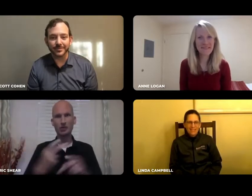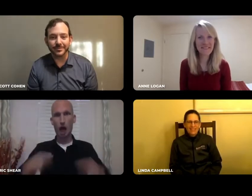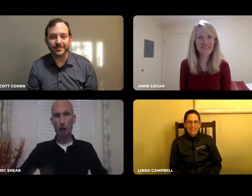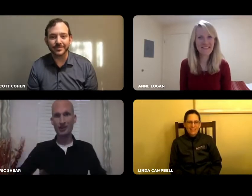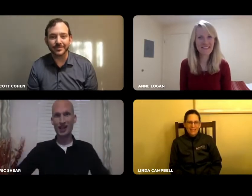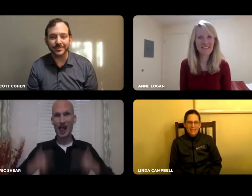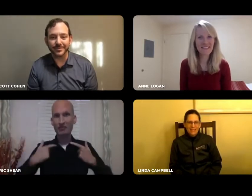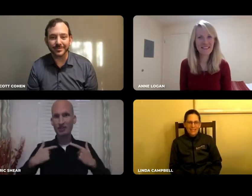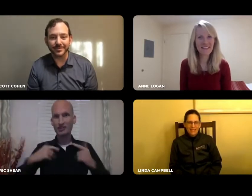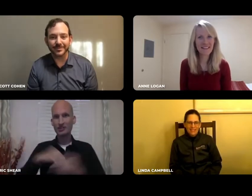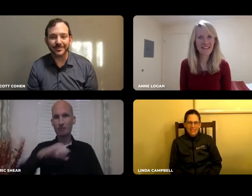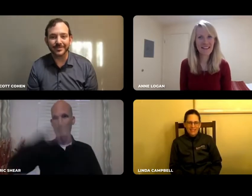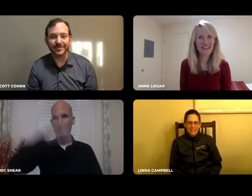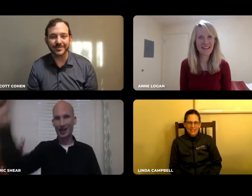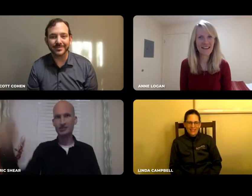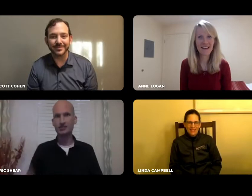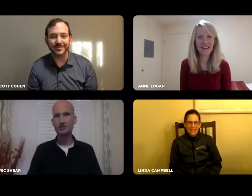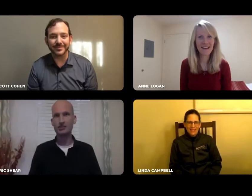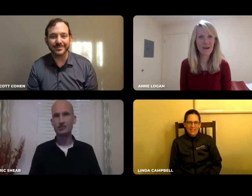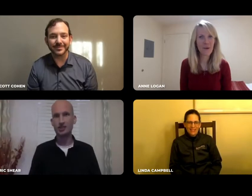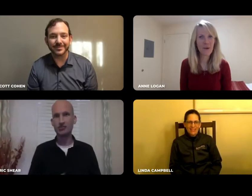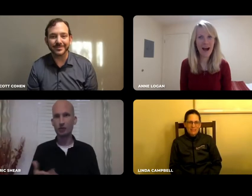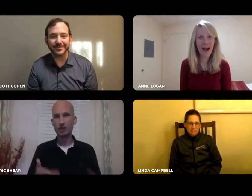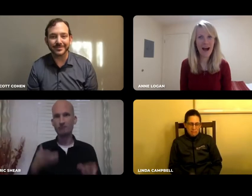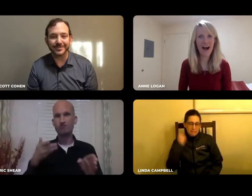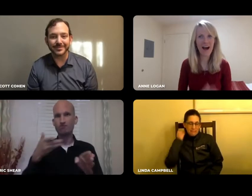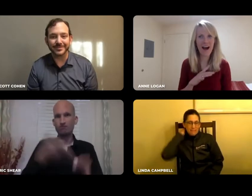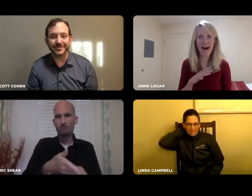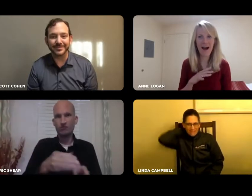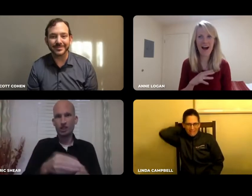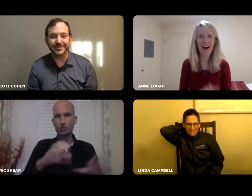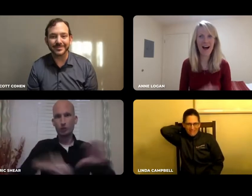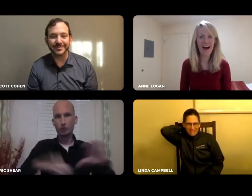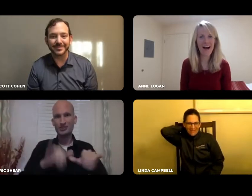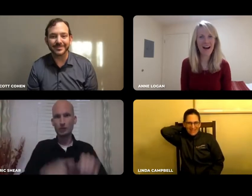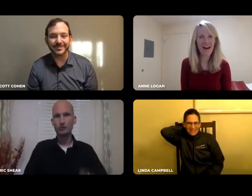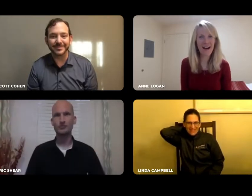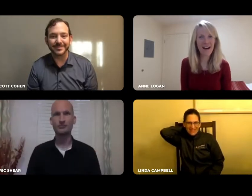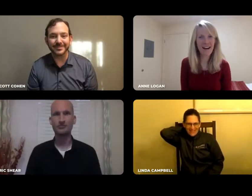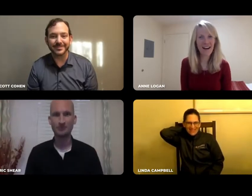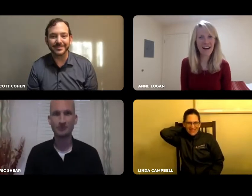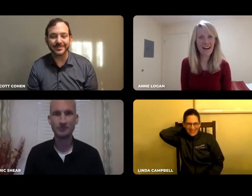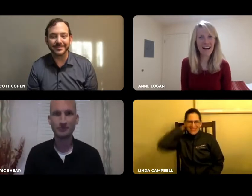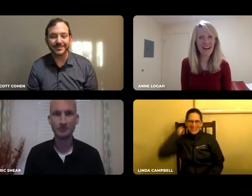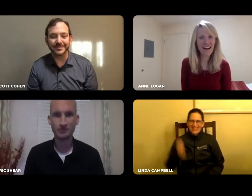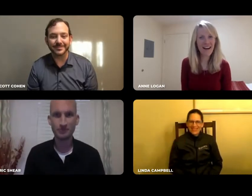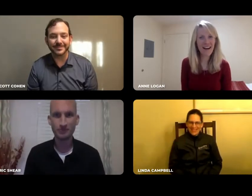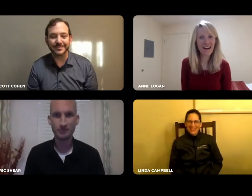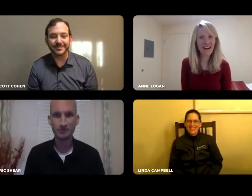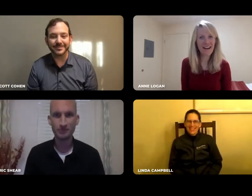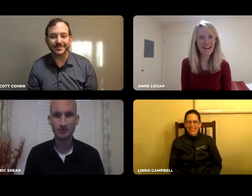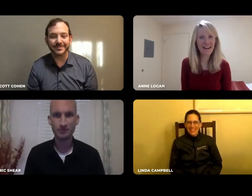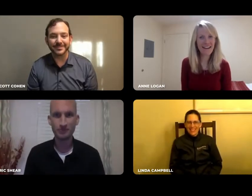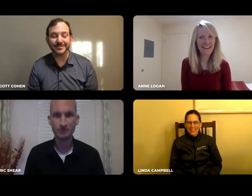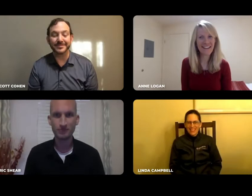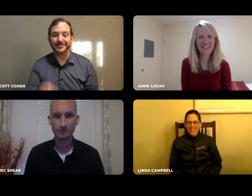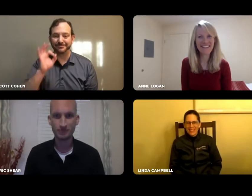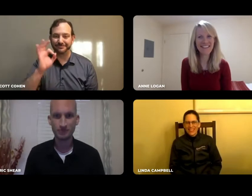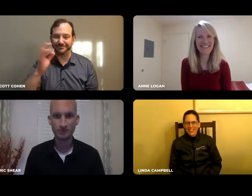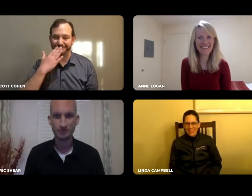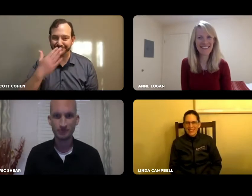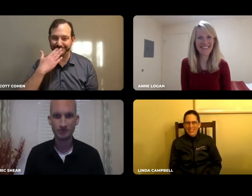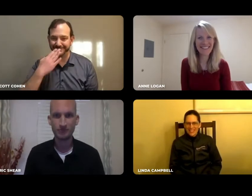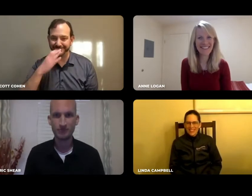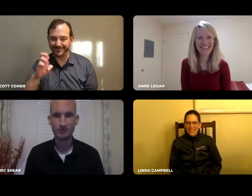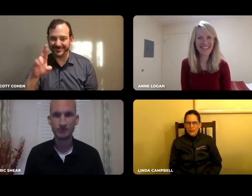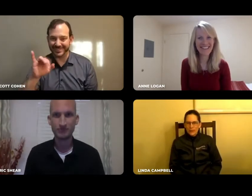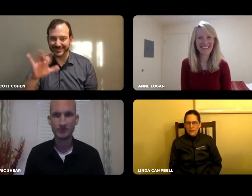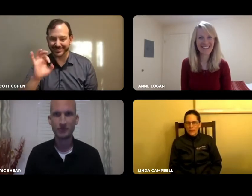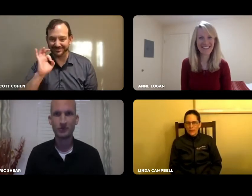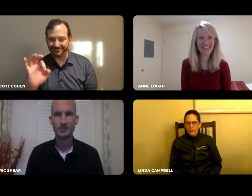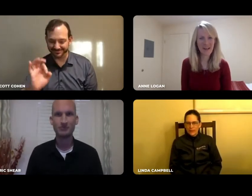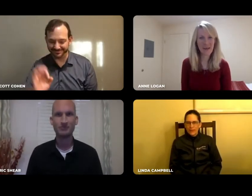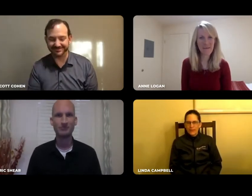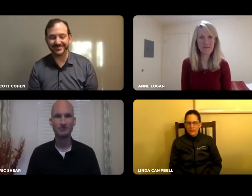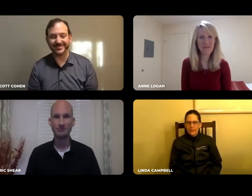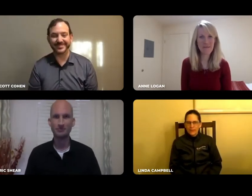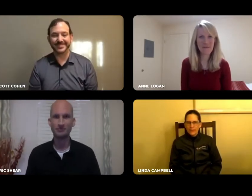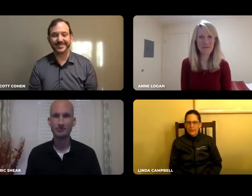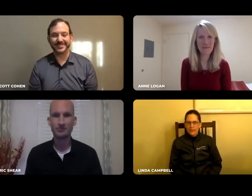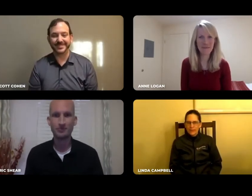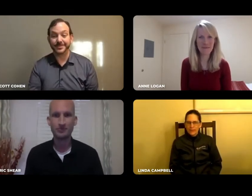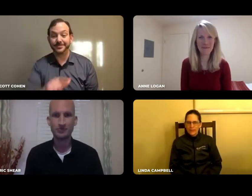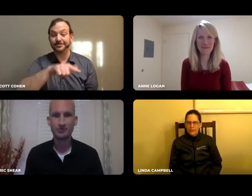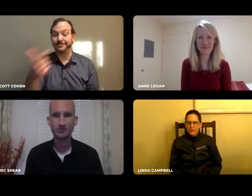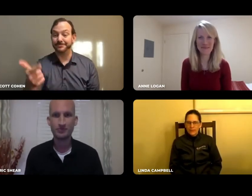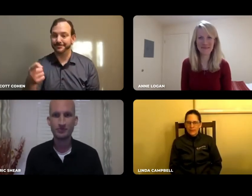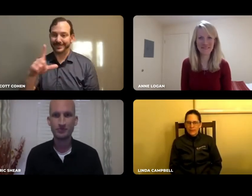I focus on keeping humans alive. That's my focus!